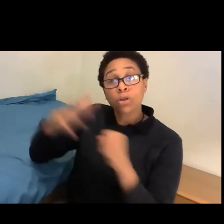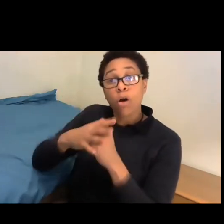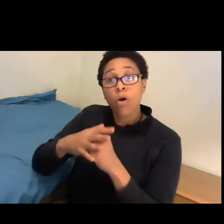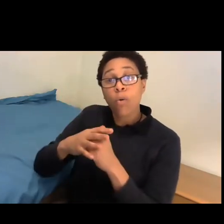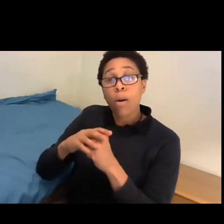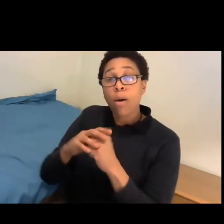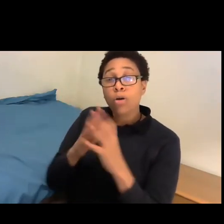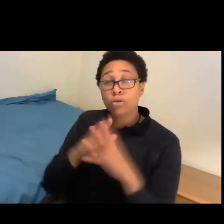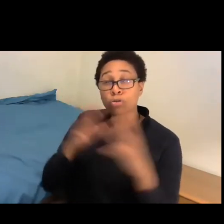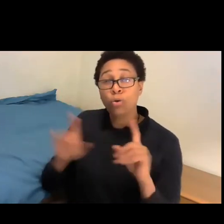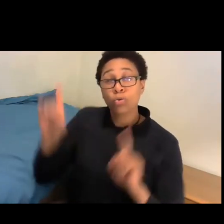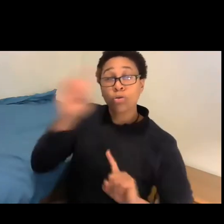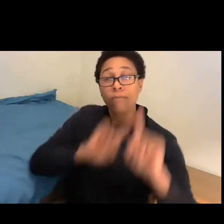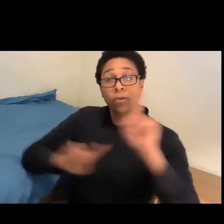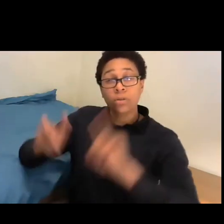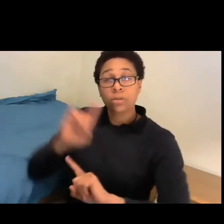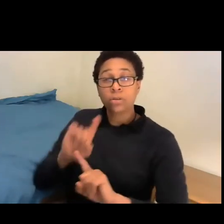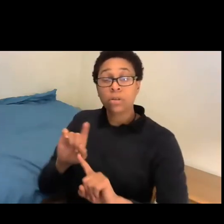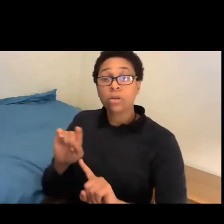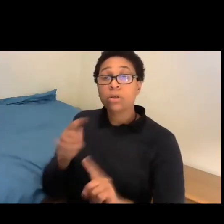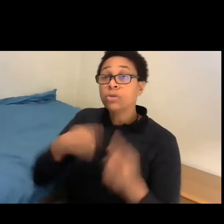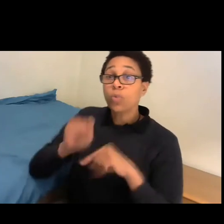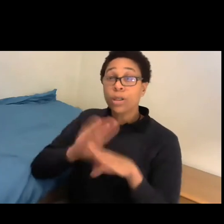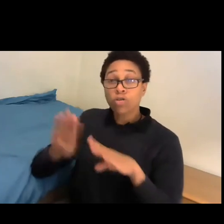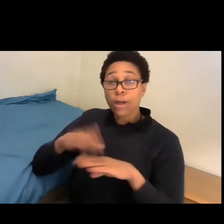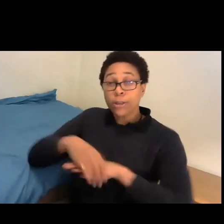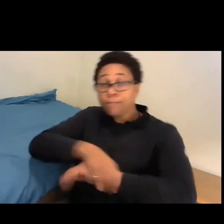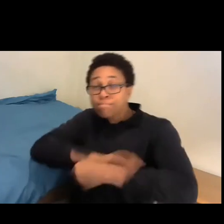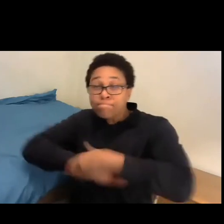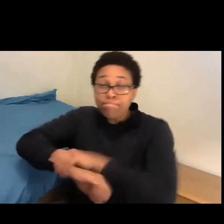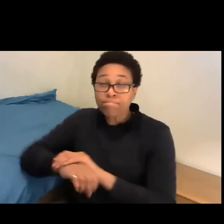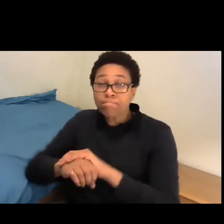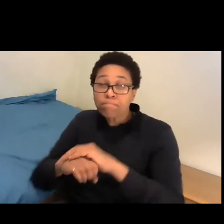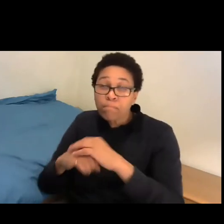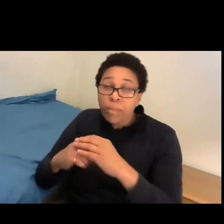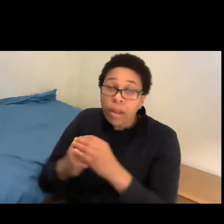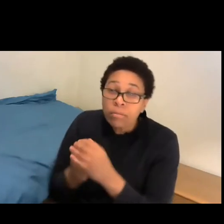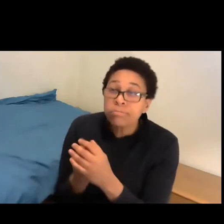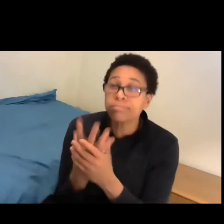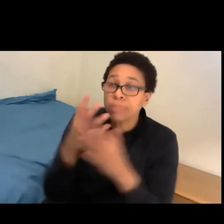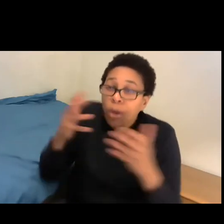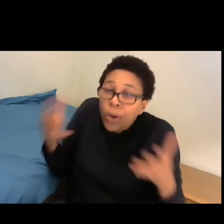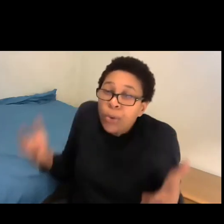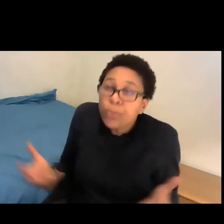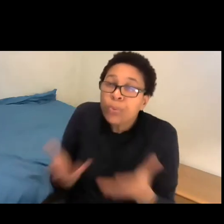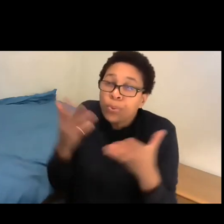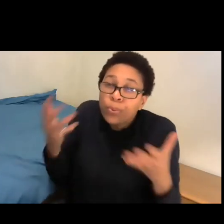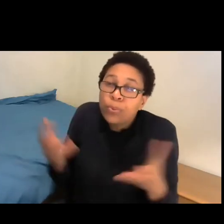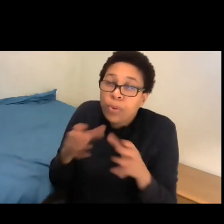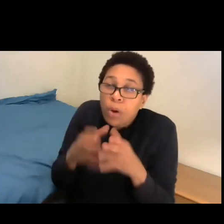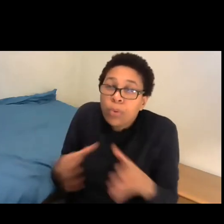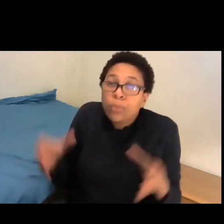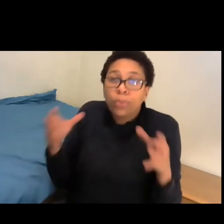so it was about building a movement, and especially in religious congregations, because it's not just a moral story that